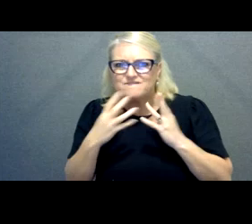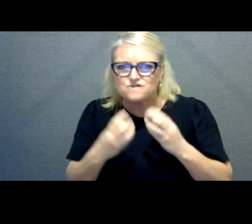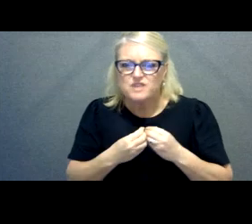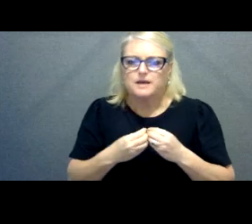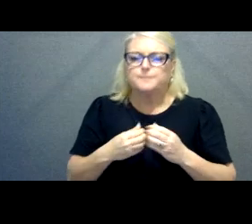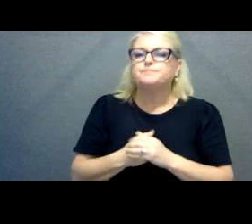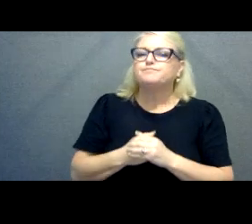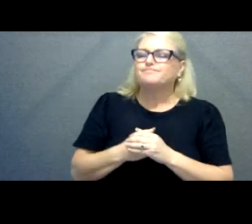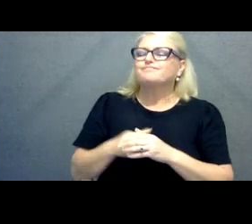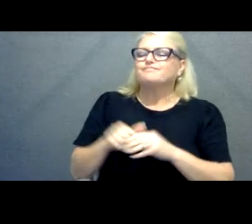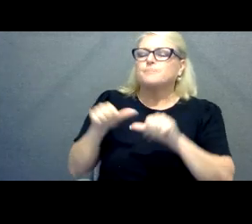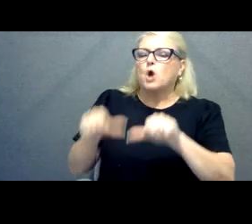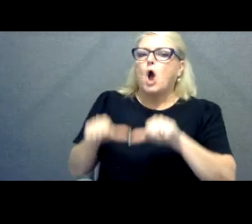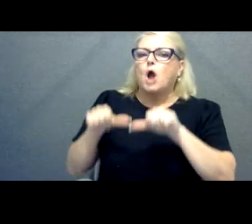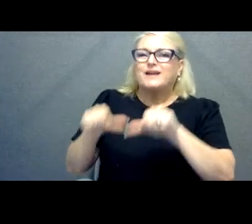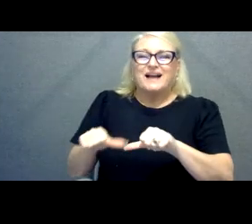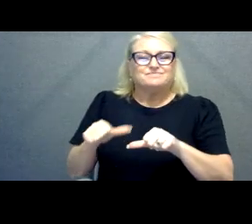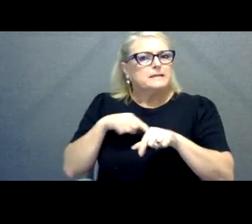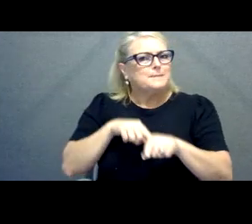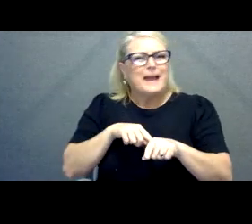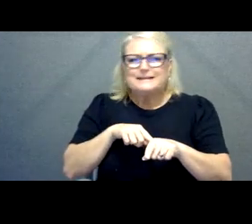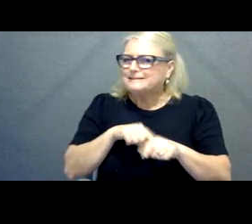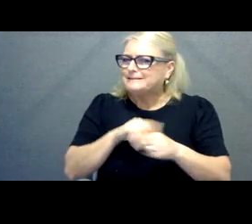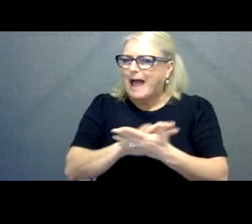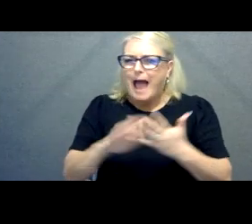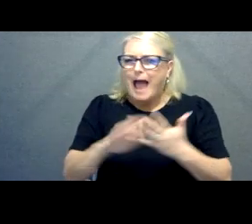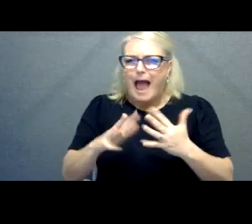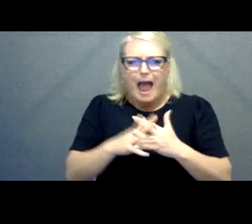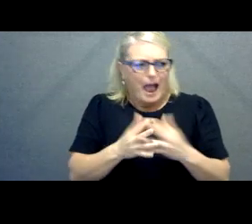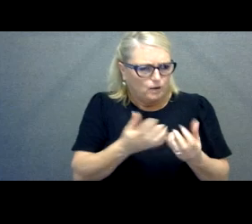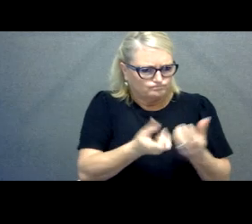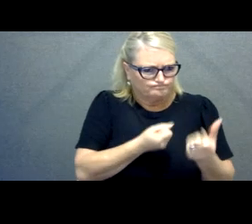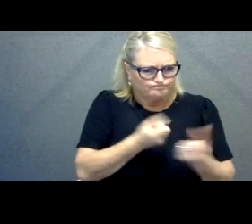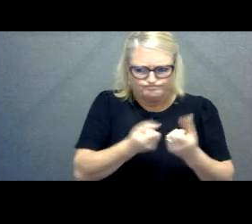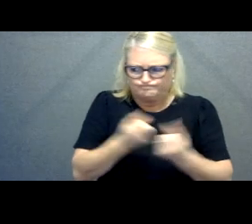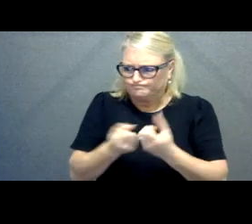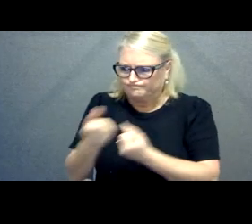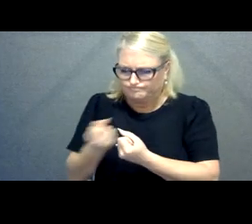of how we receive the application so if we get the application from one of our partners our our